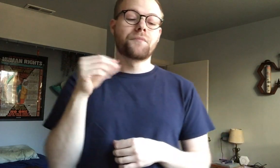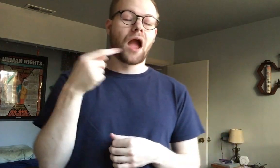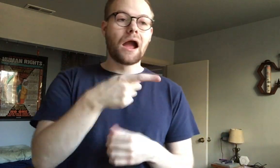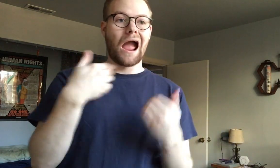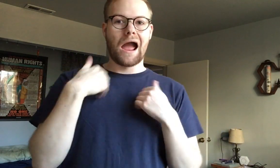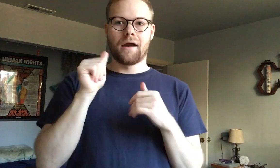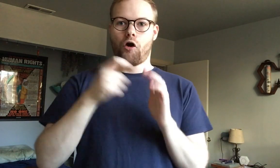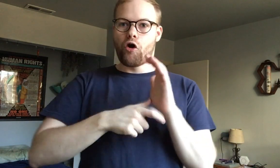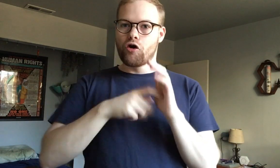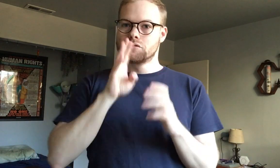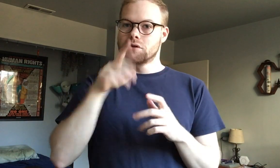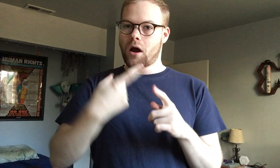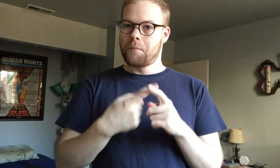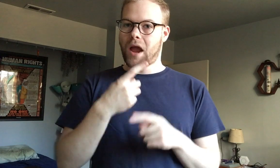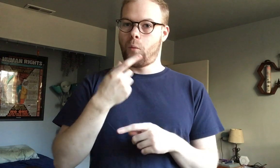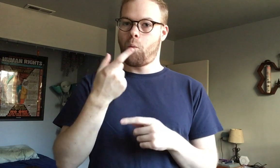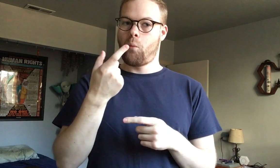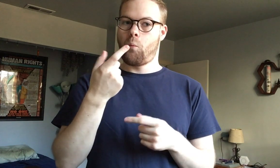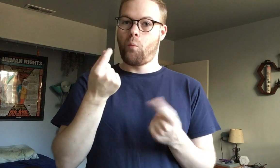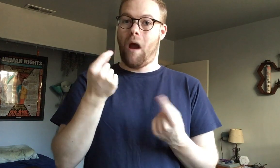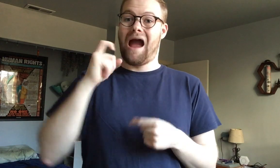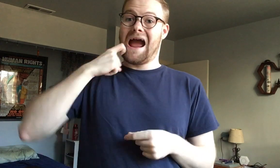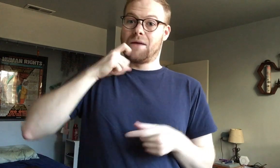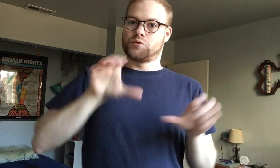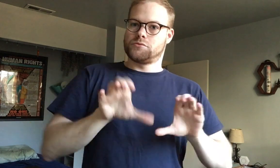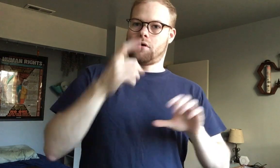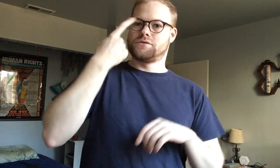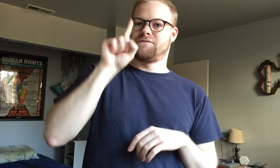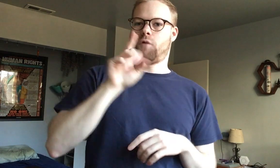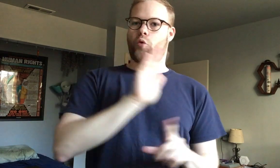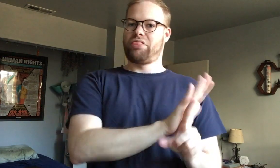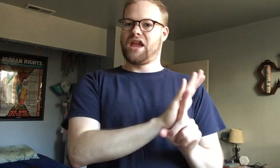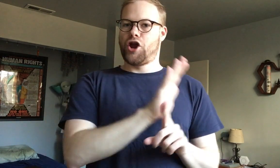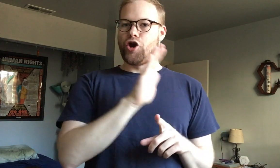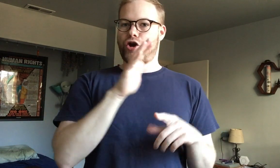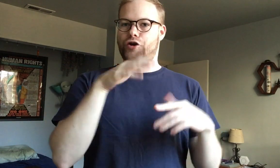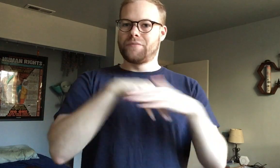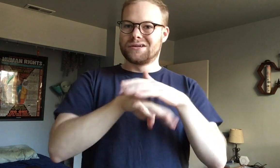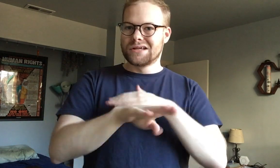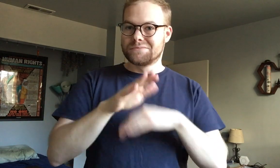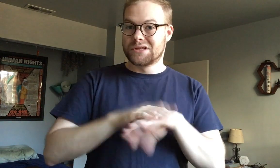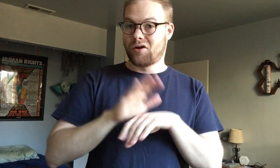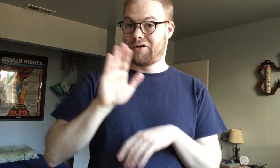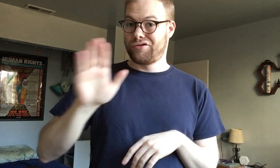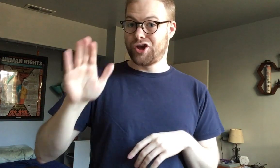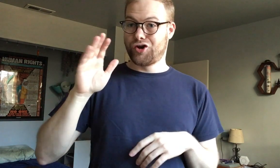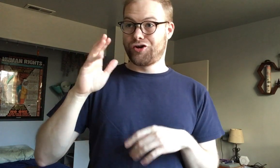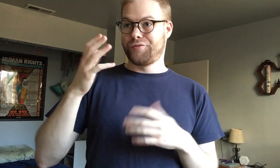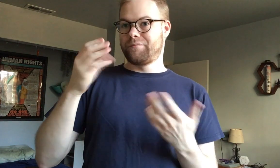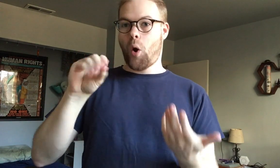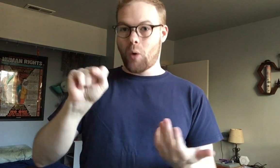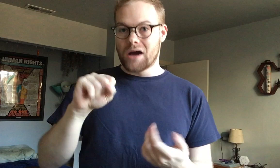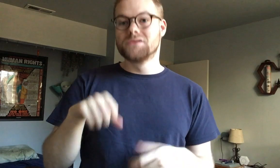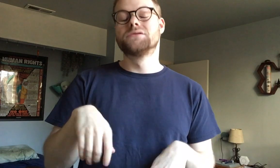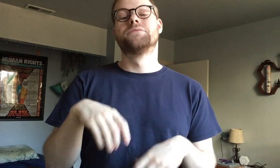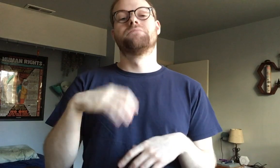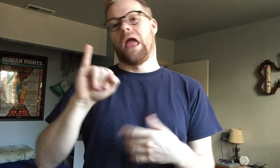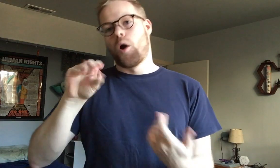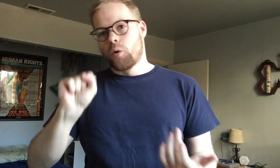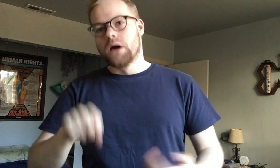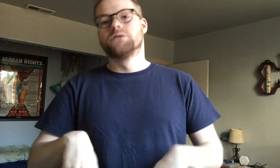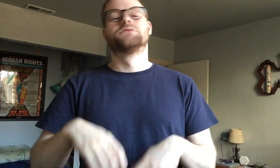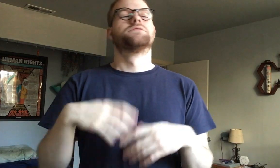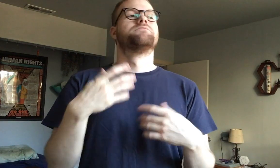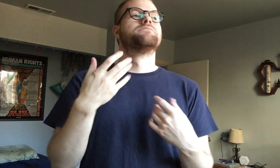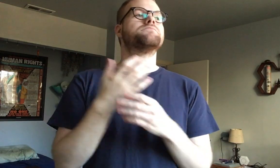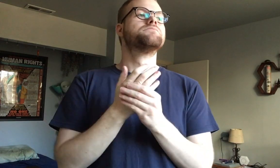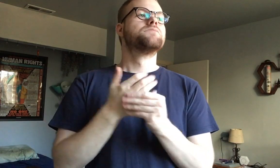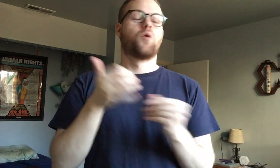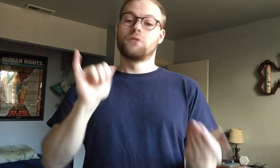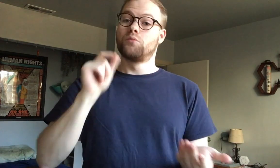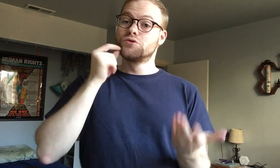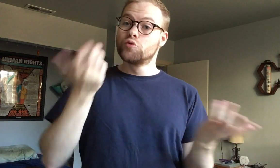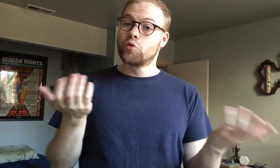And they had an article talking about what Apple does for their accessibility on their OS, iOS. That was cool.